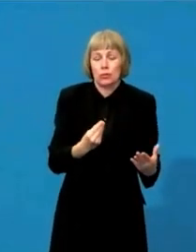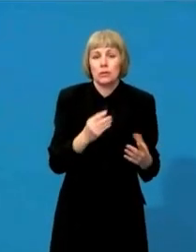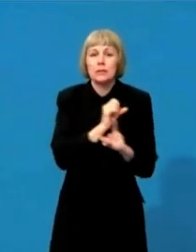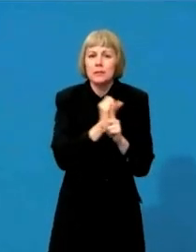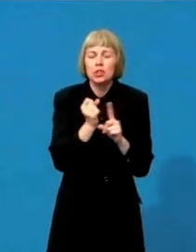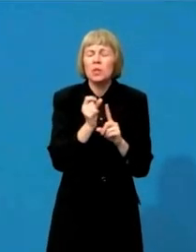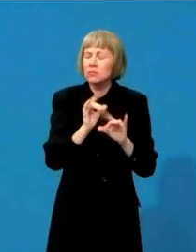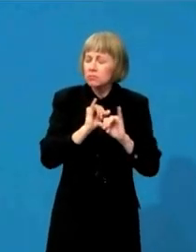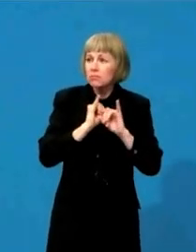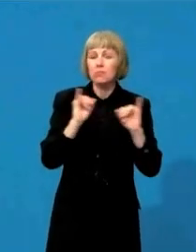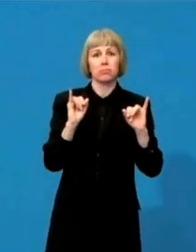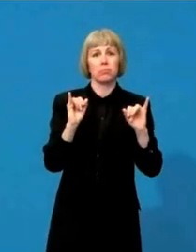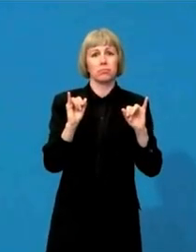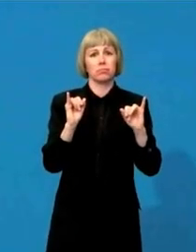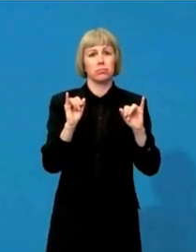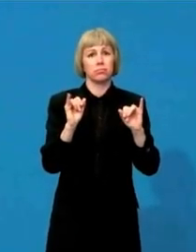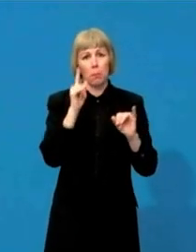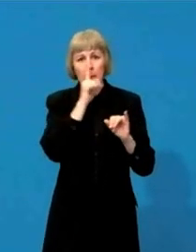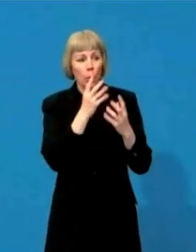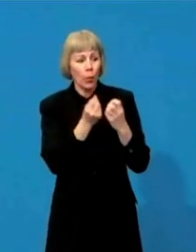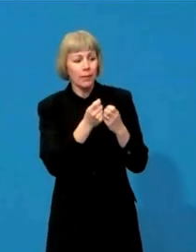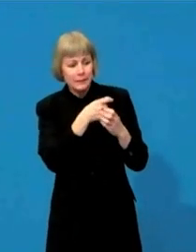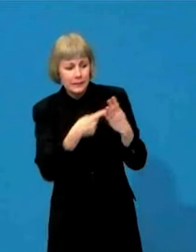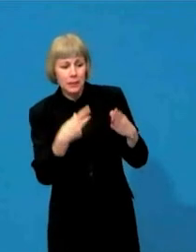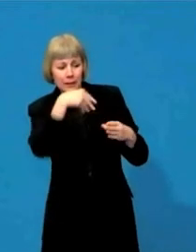with disability. Thank you.